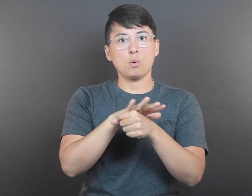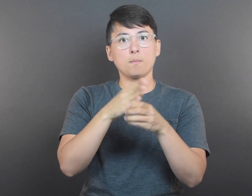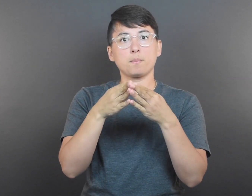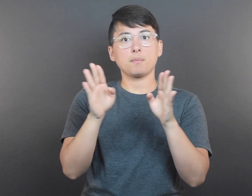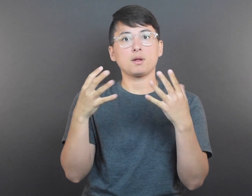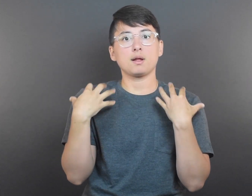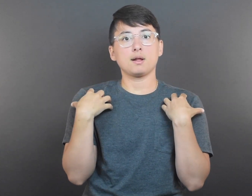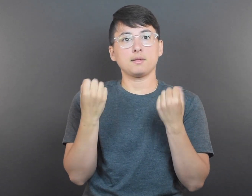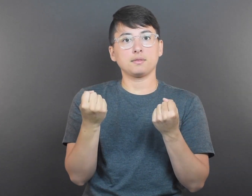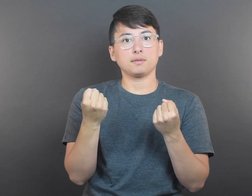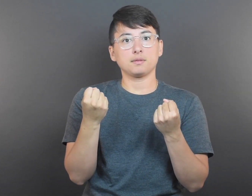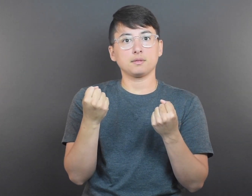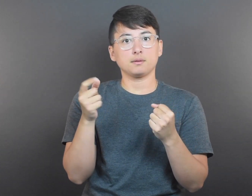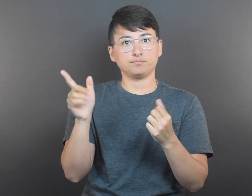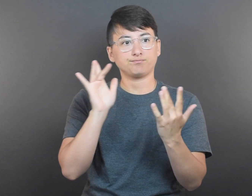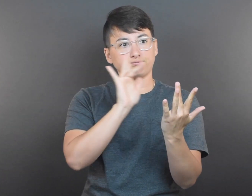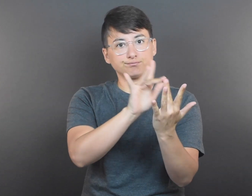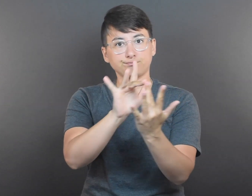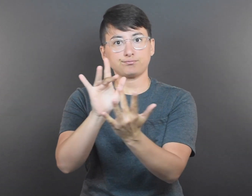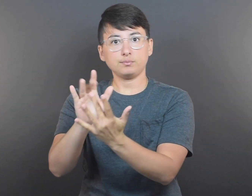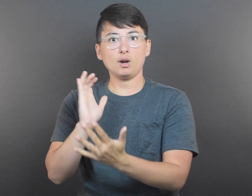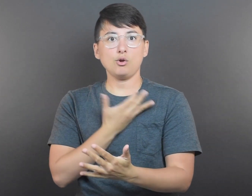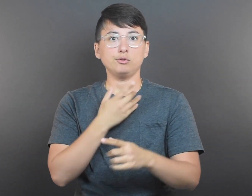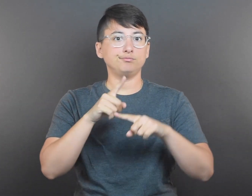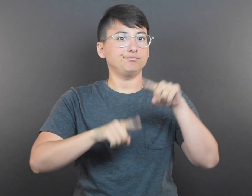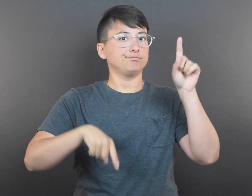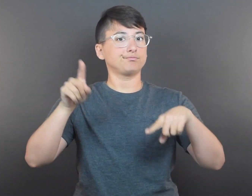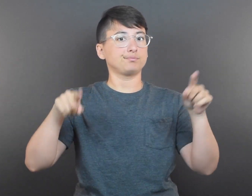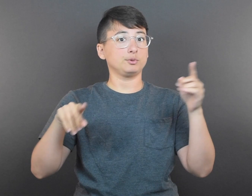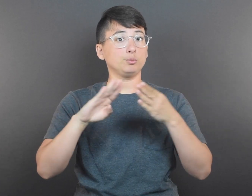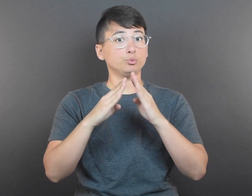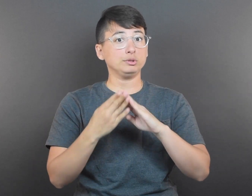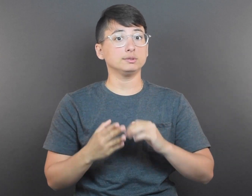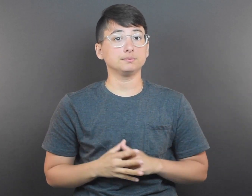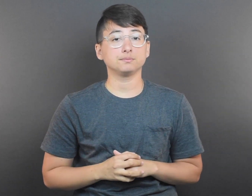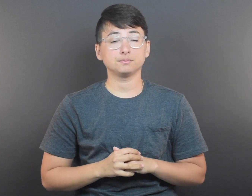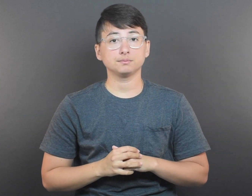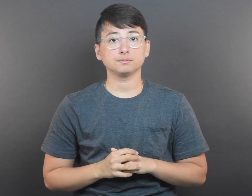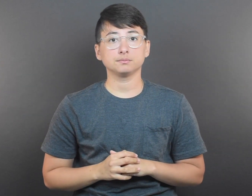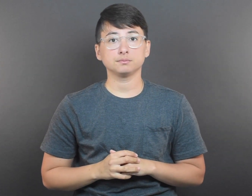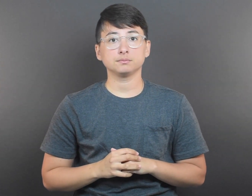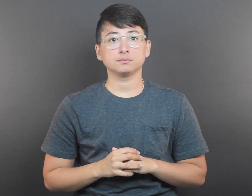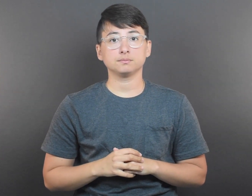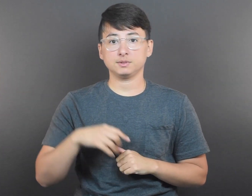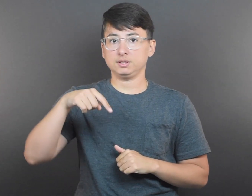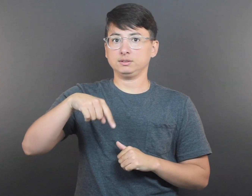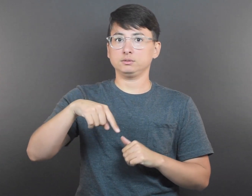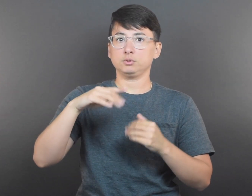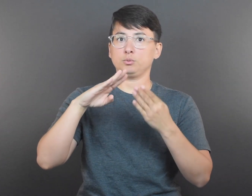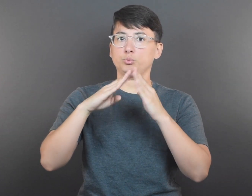of community partnerships and local public health in reaching our diverse communities.